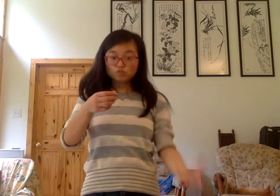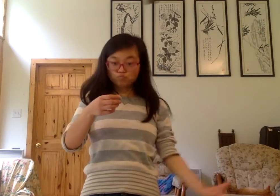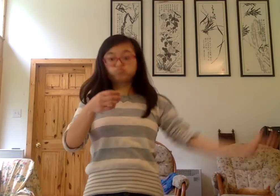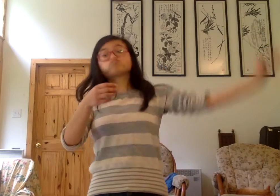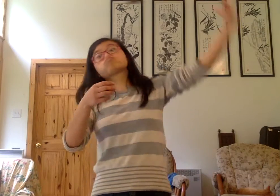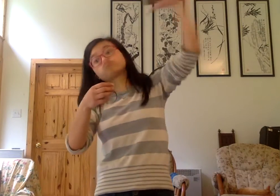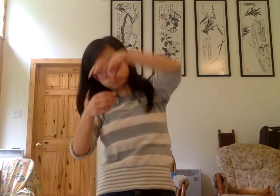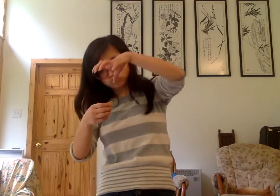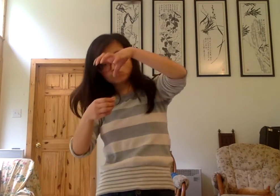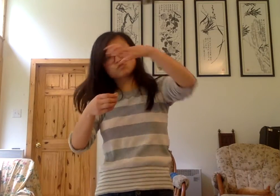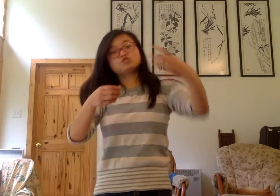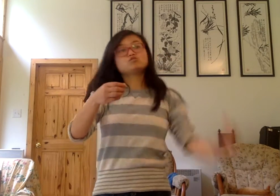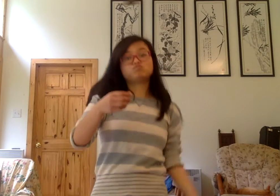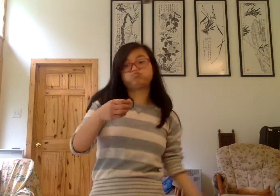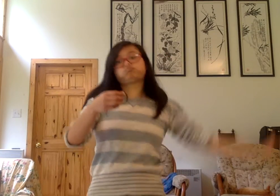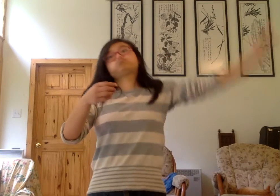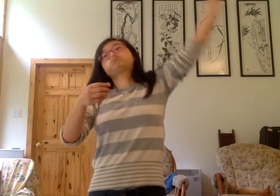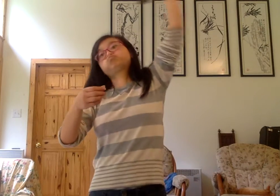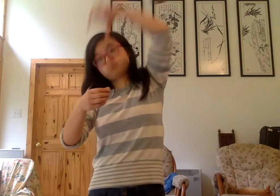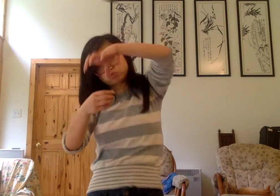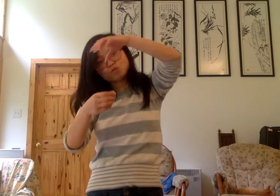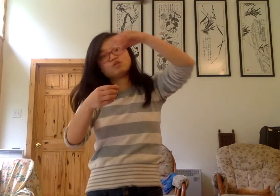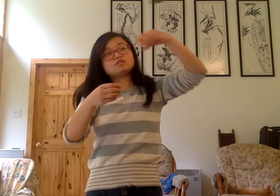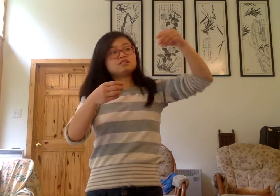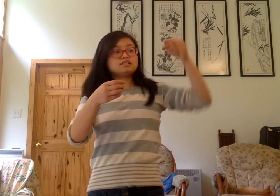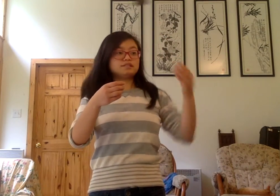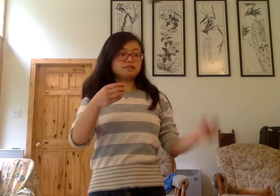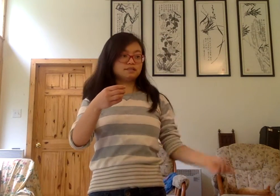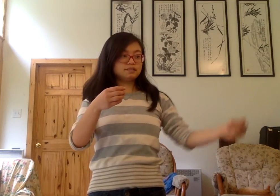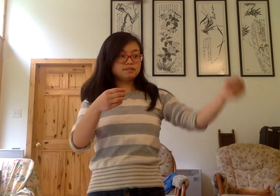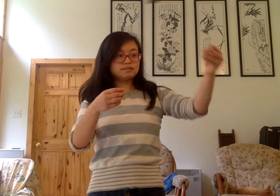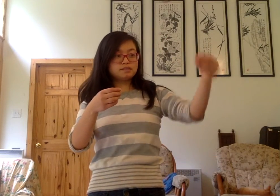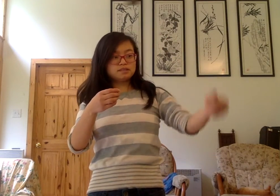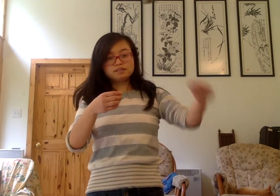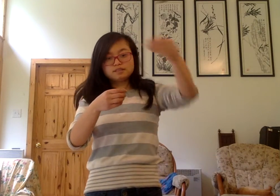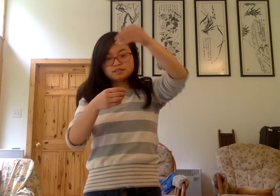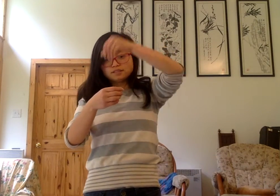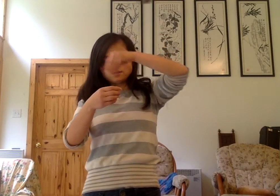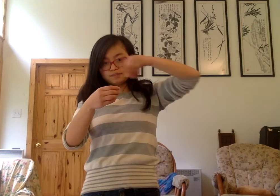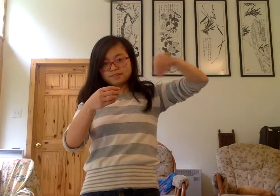I am making ice cream and I have 3 put an ice cream and the candy